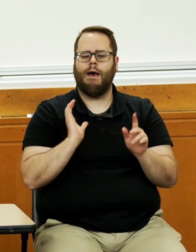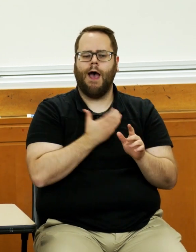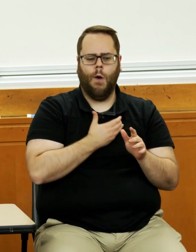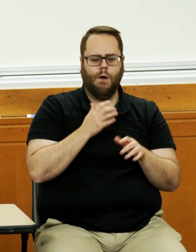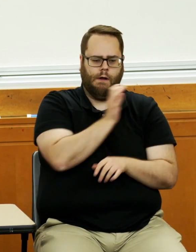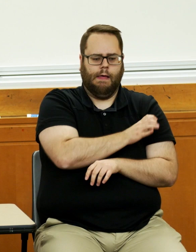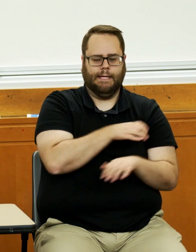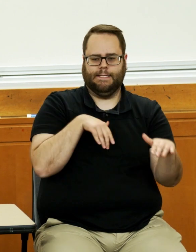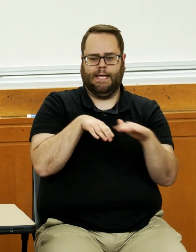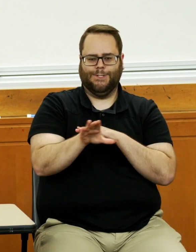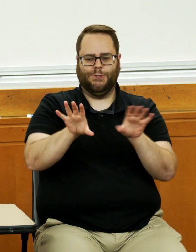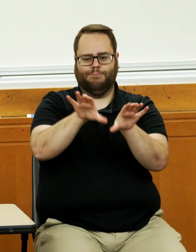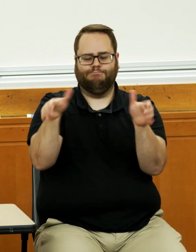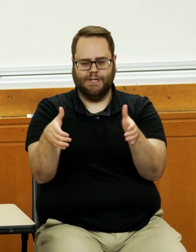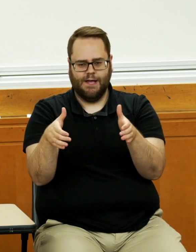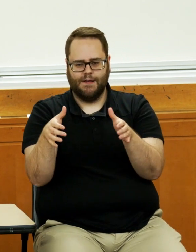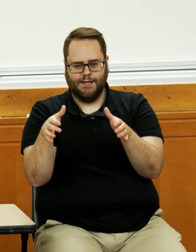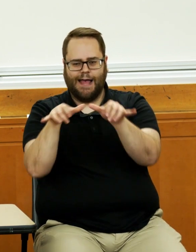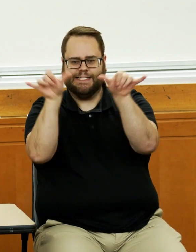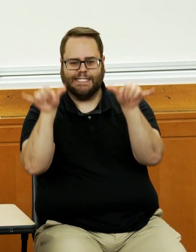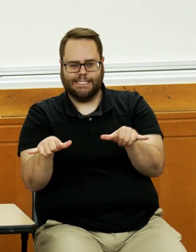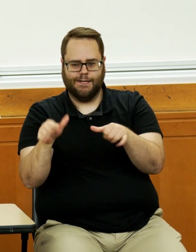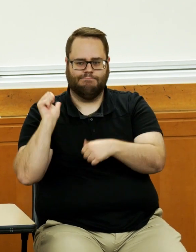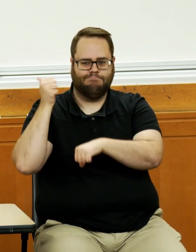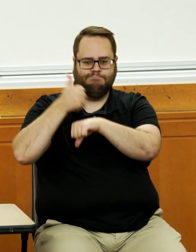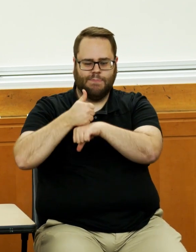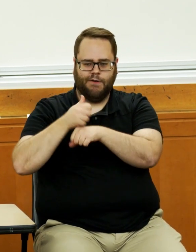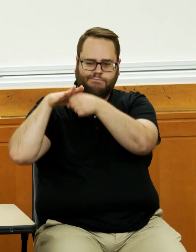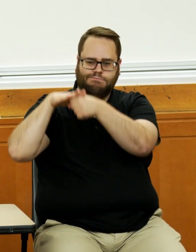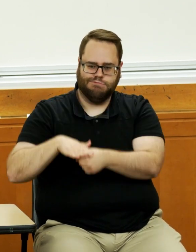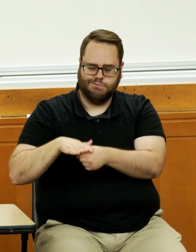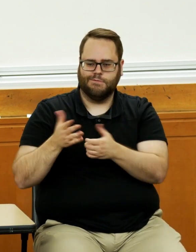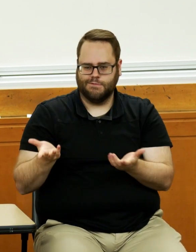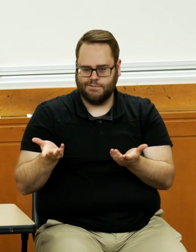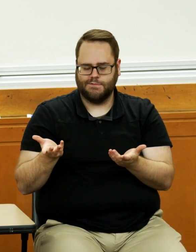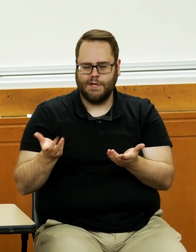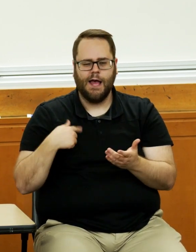“the club” of systems predicated on hierarchy and social oppression. I also don't see it